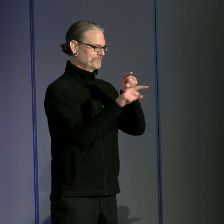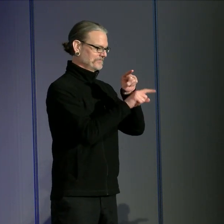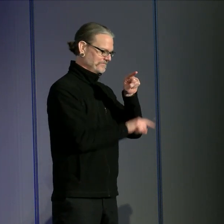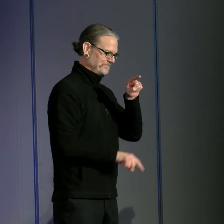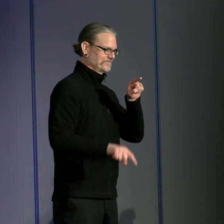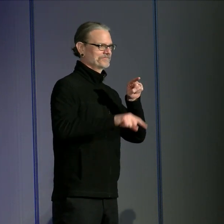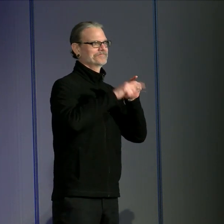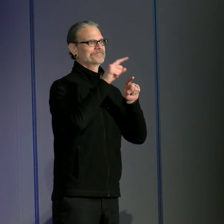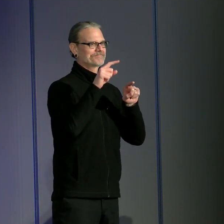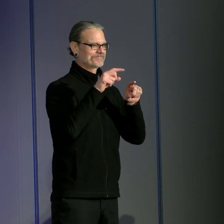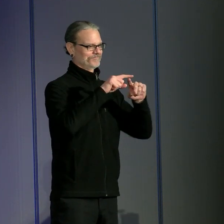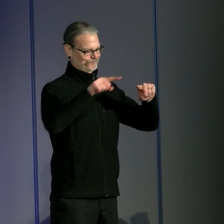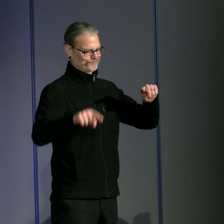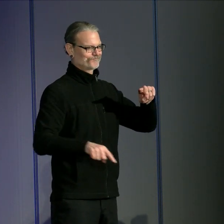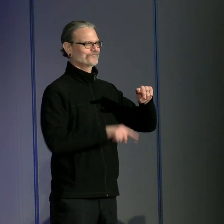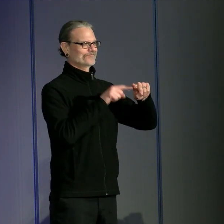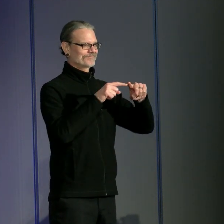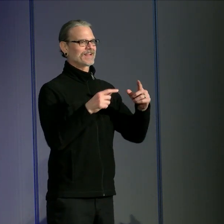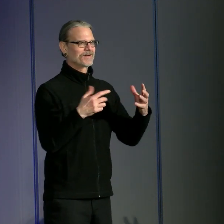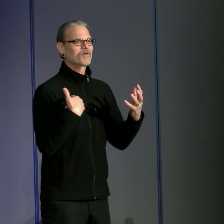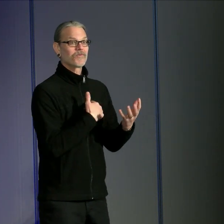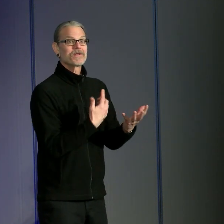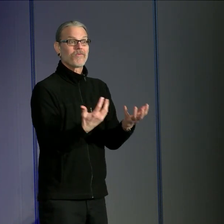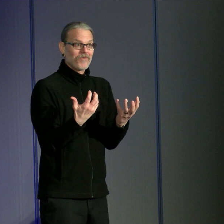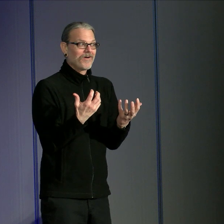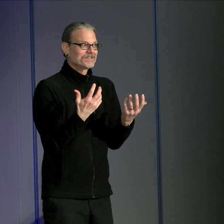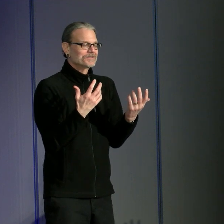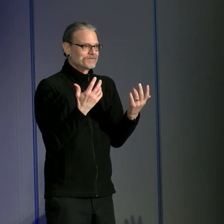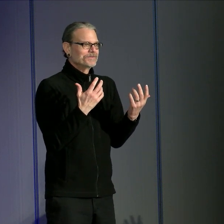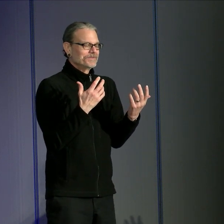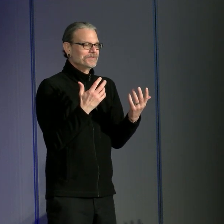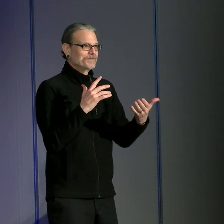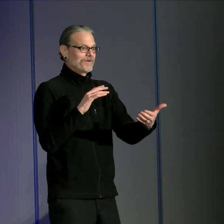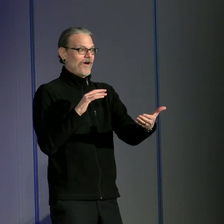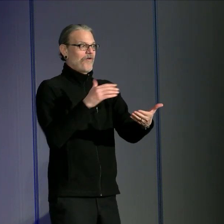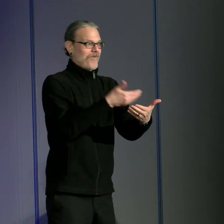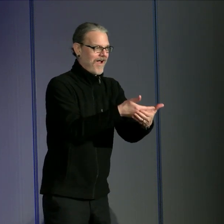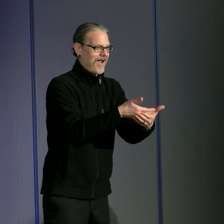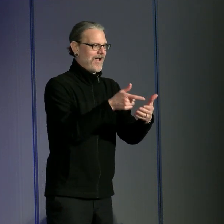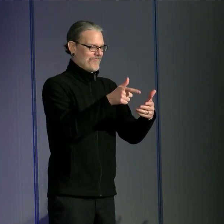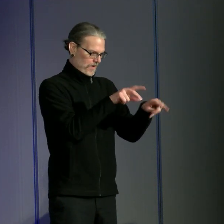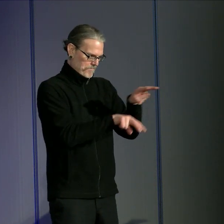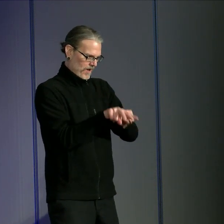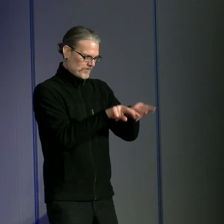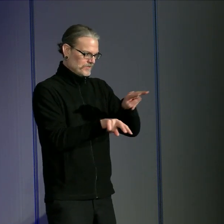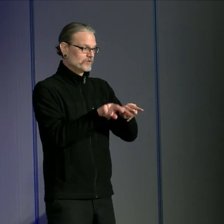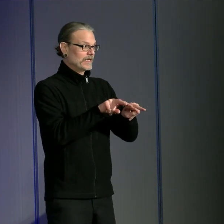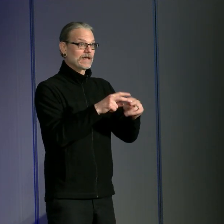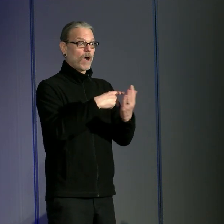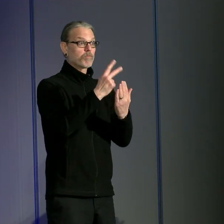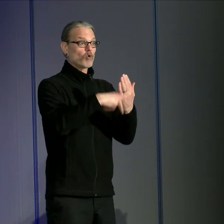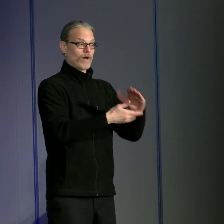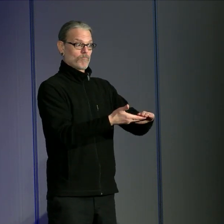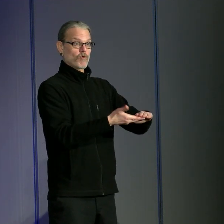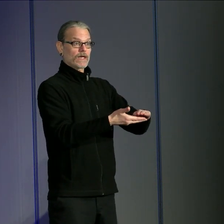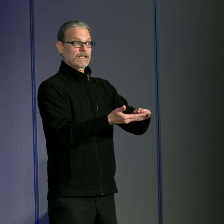we are monitoring, and we're really monitoring at a running program where most of the work,